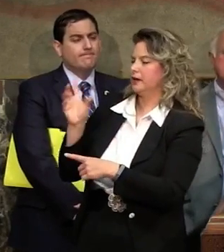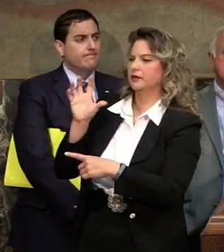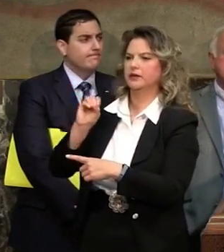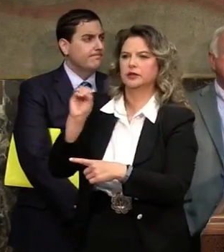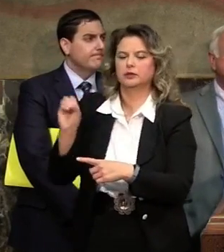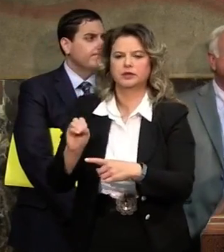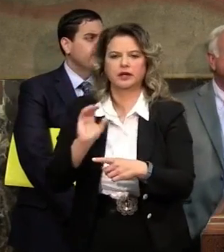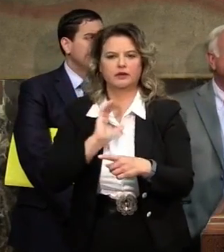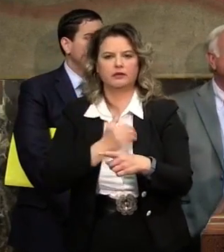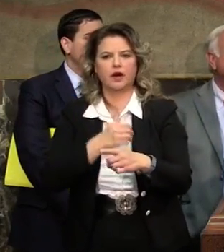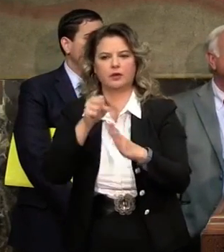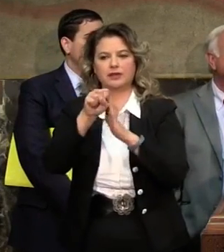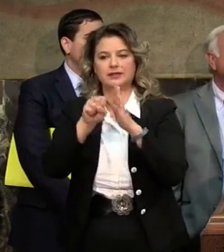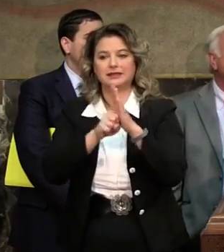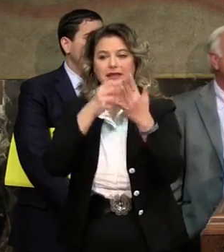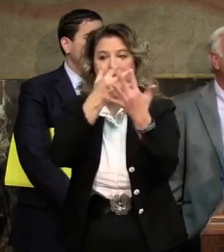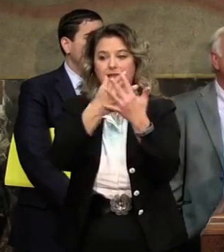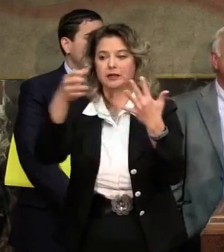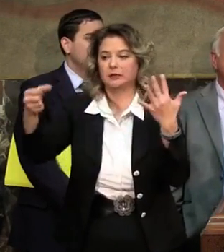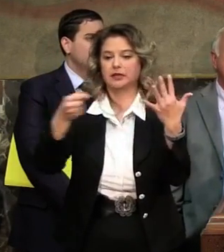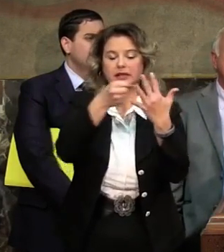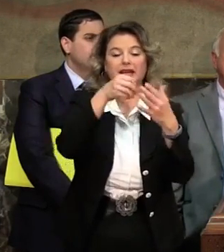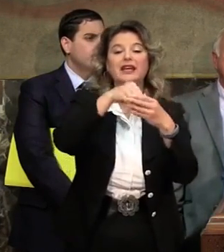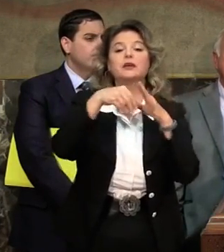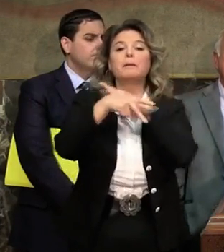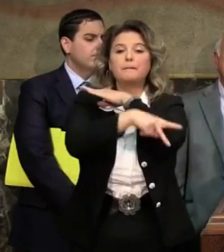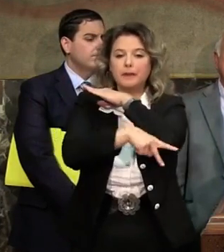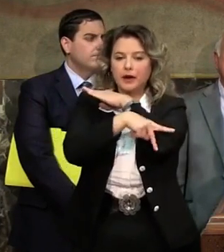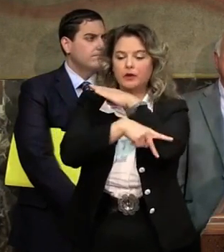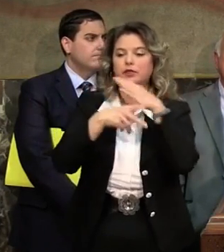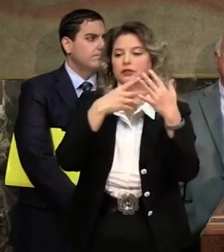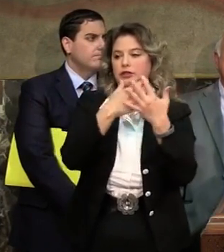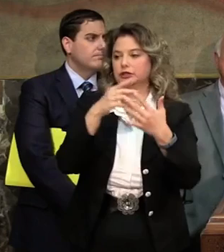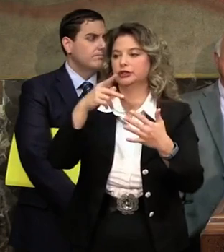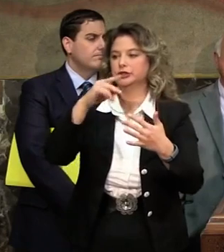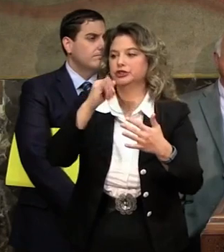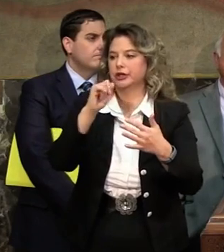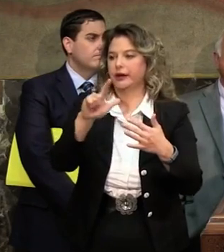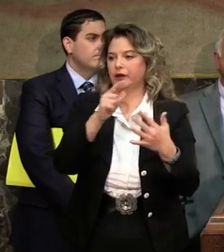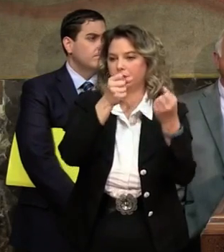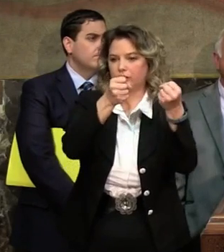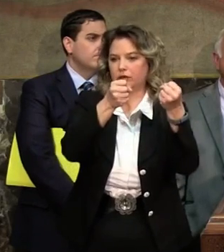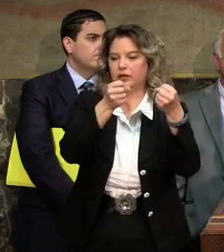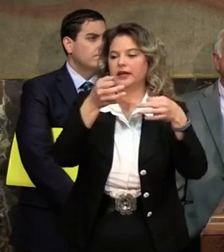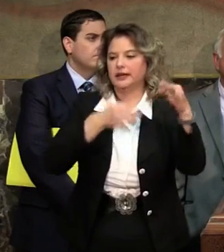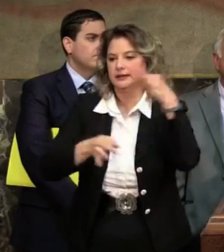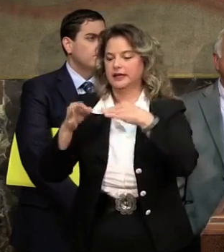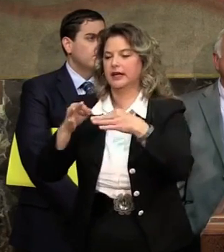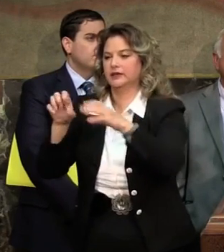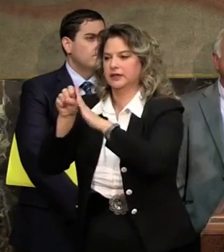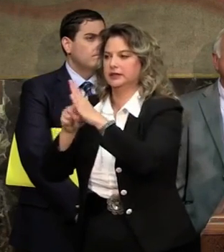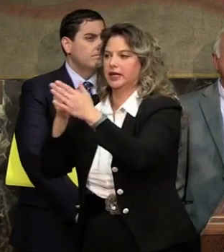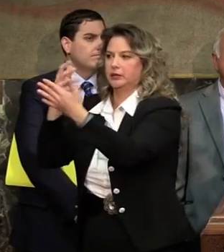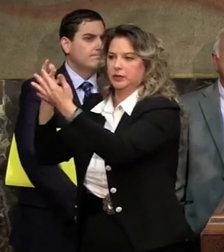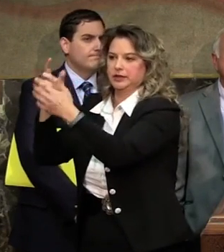inmates are being housed in Paris jails rather than in state prisons and we should always remember how that came to